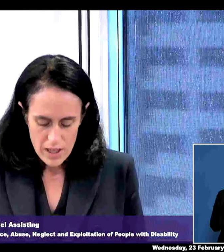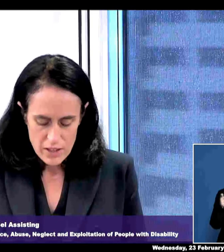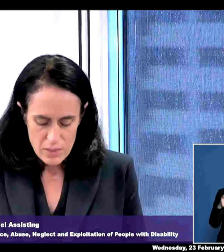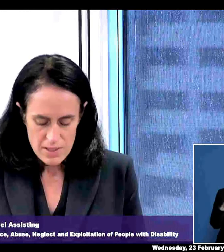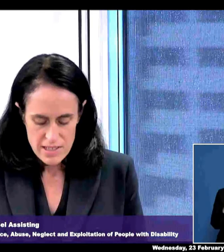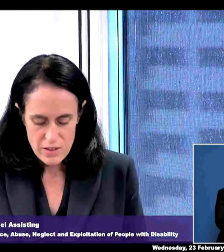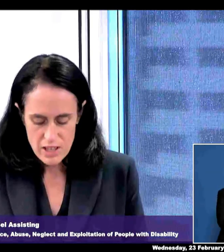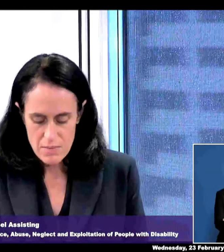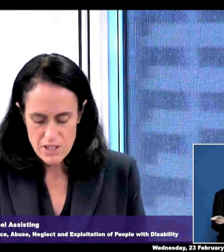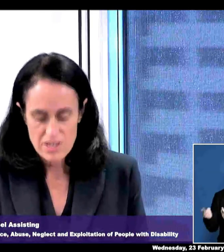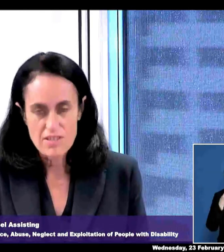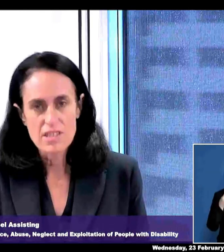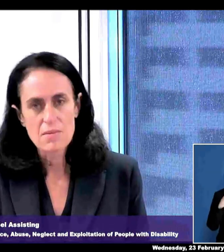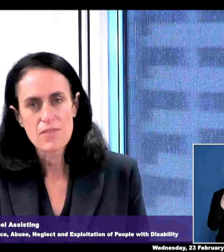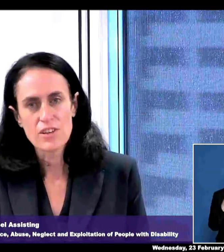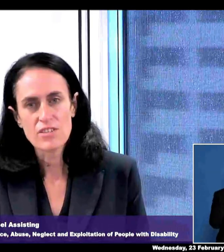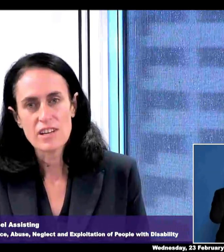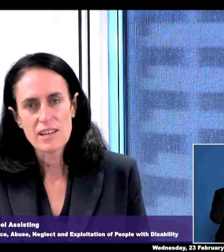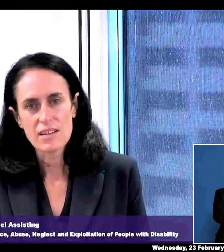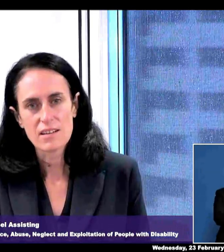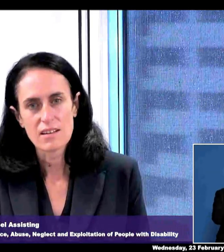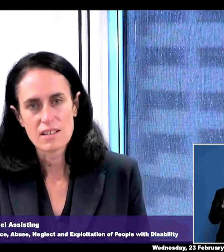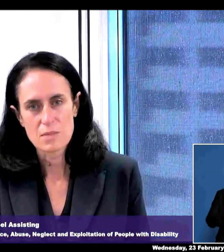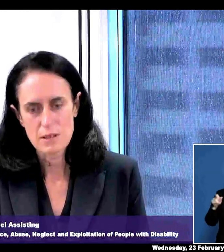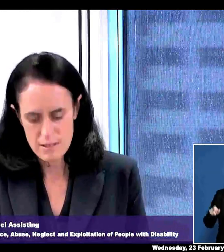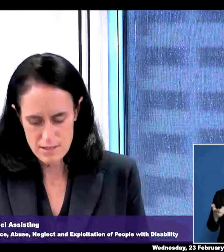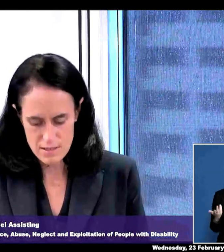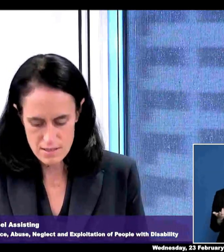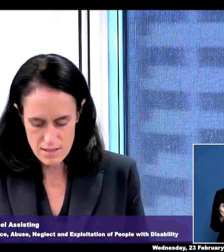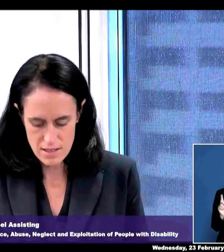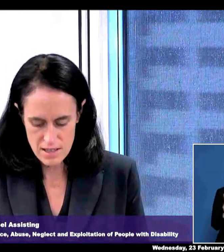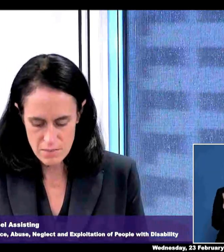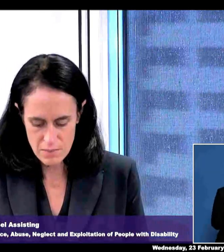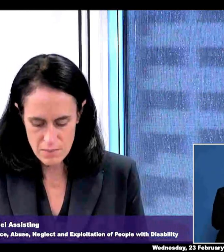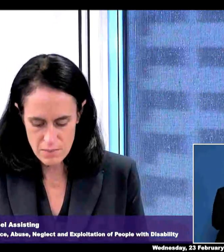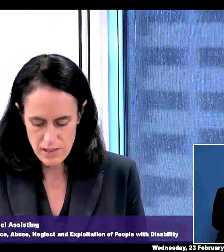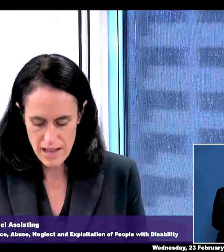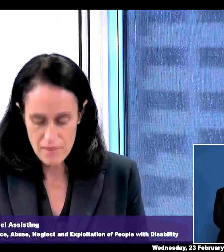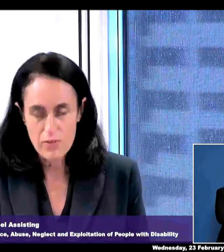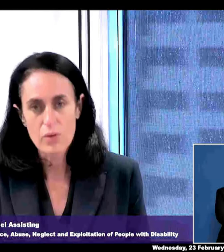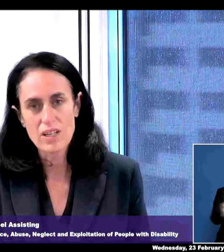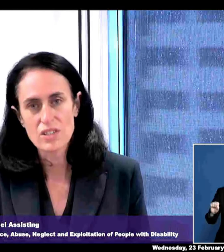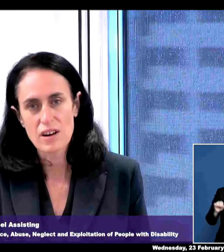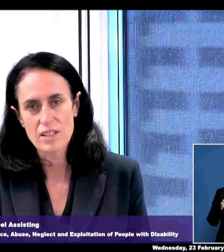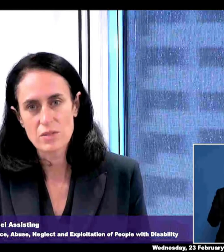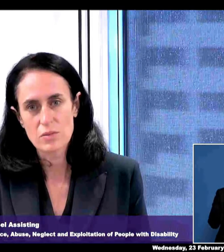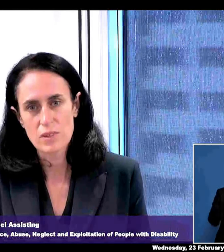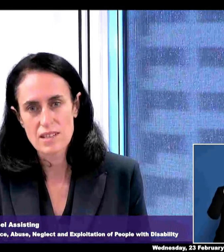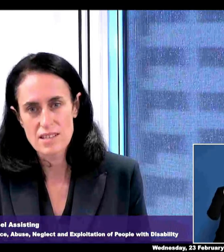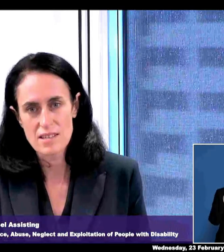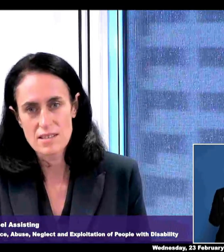can you please tell the Commissioners some of the unique experiences that young people have who interact with the DES system?